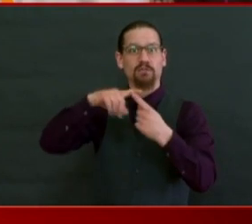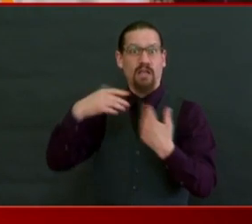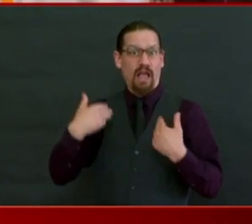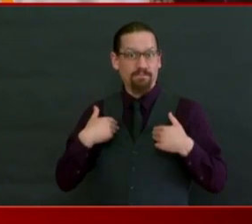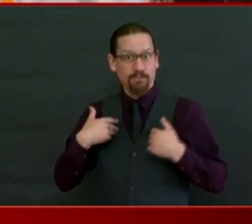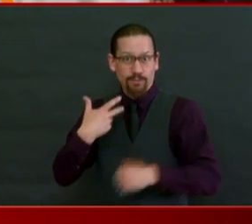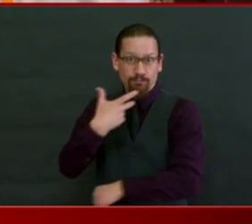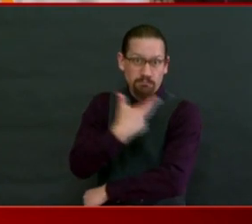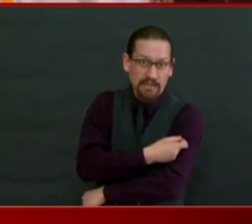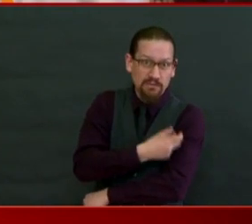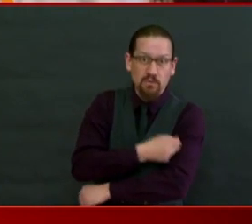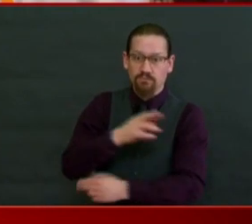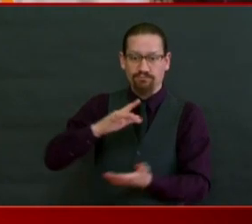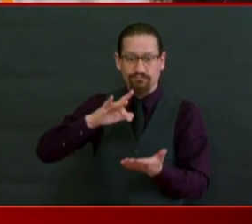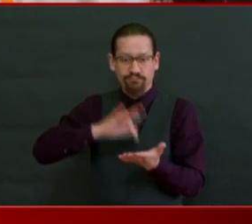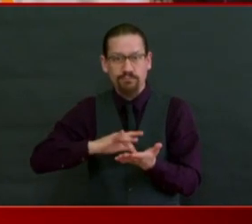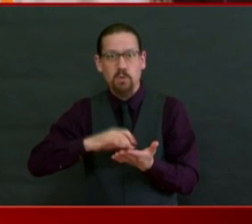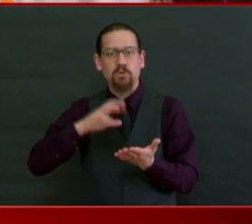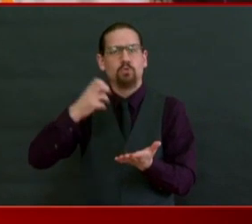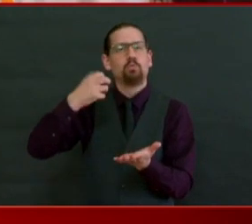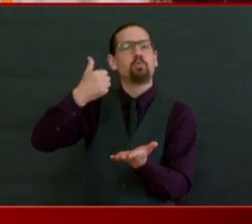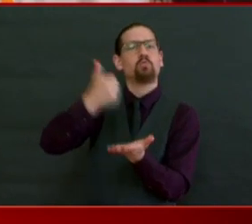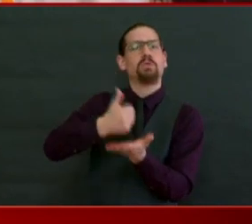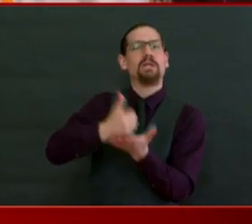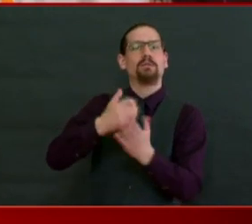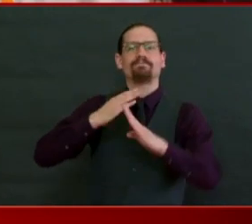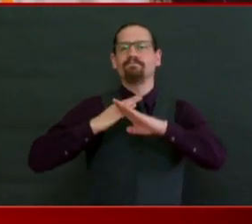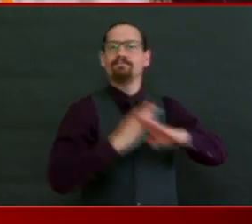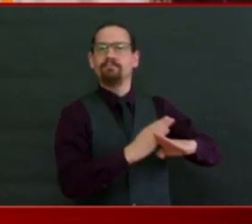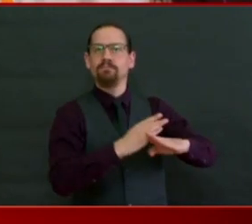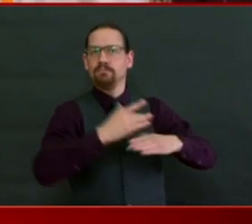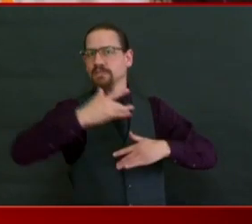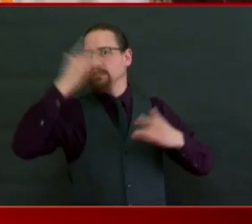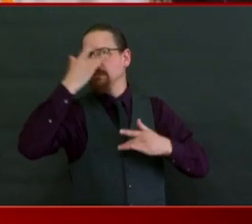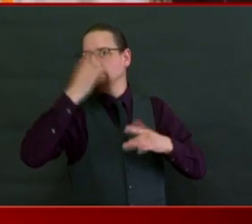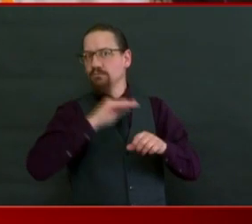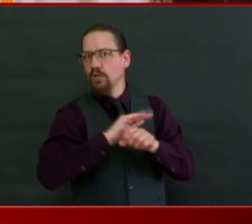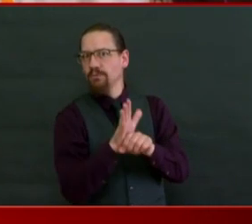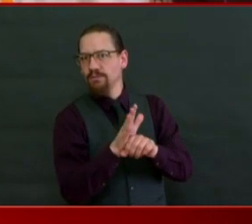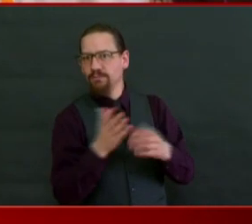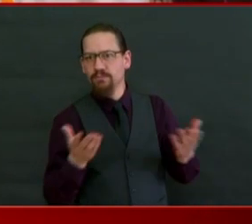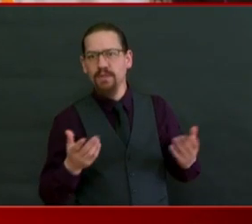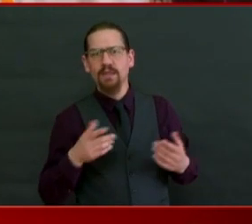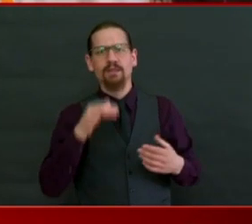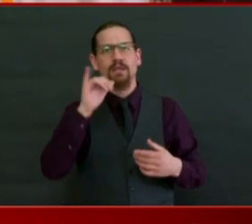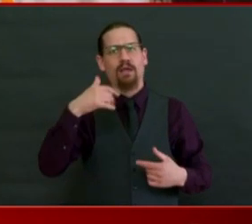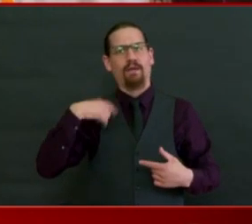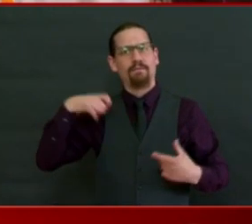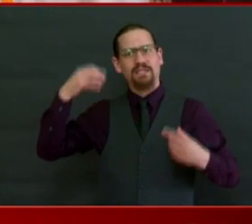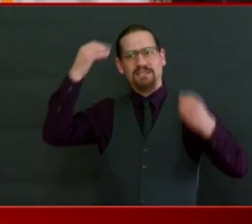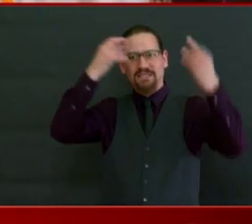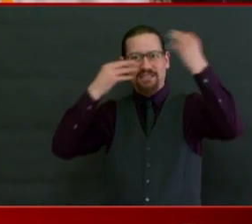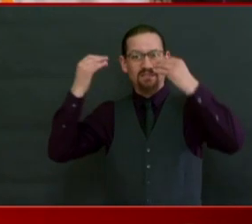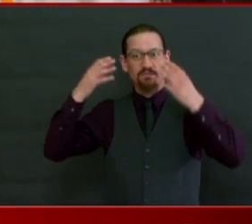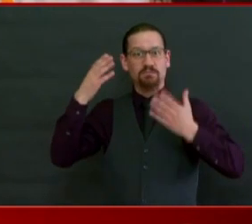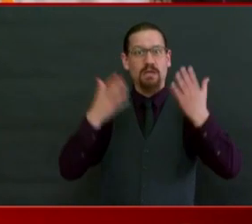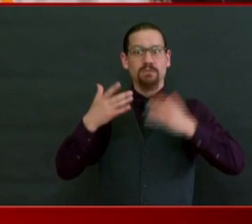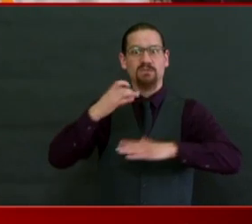THERAPY. UNTIL WE HAVE A VACCINE OR THERAPY. THINK ABOUT HOW YOU CHANGE THE